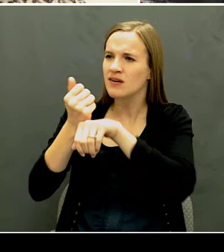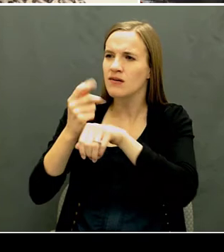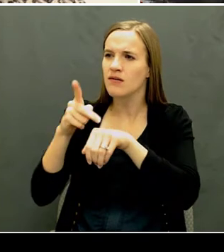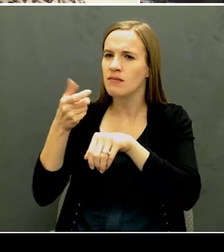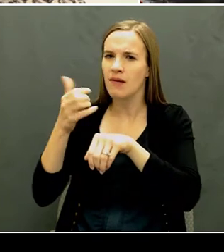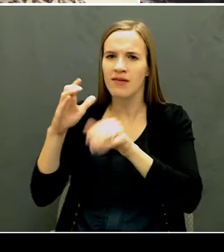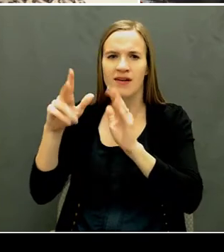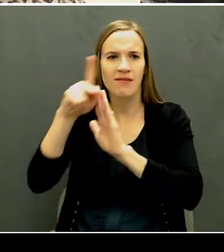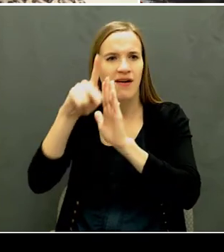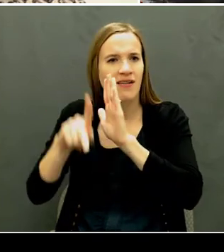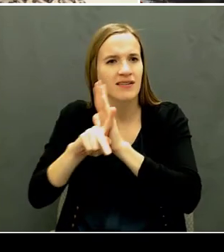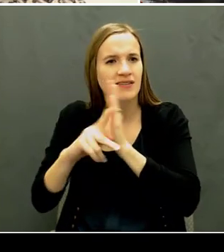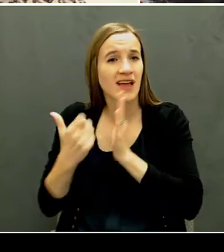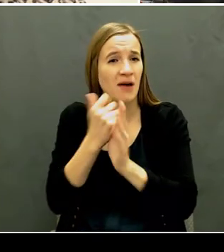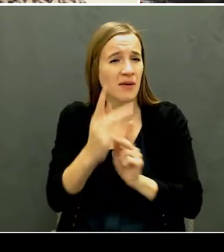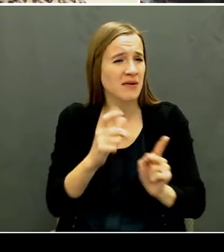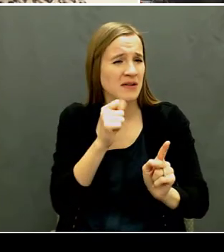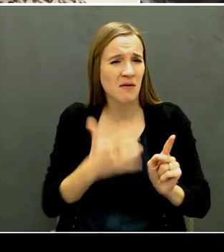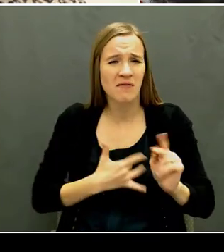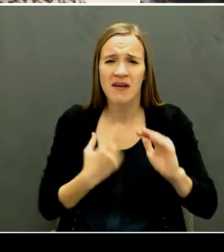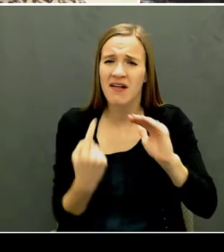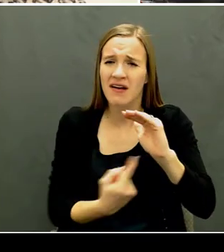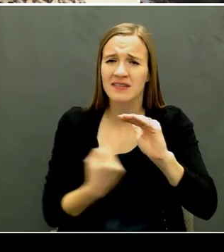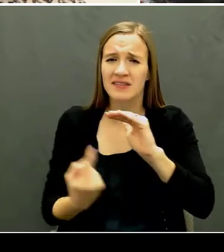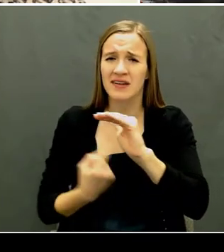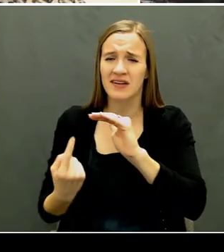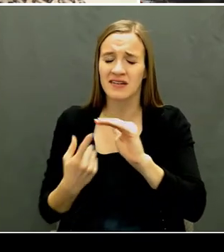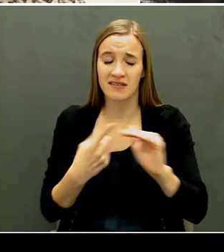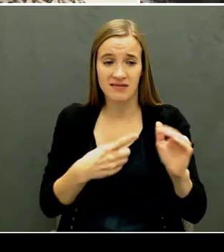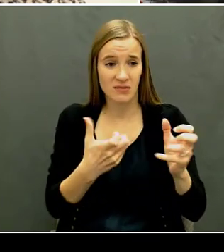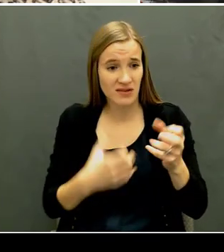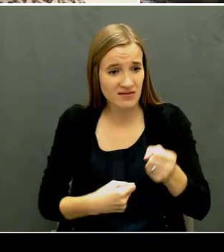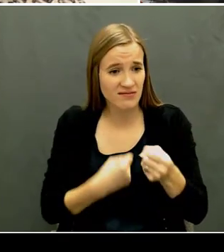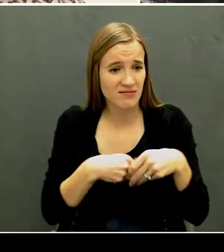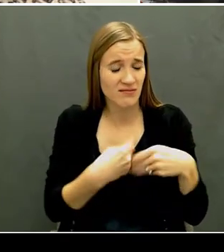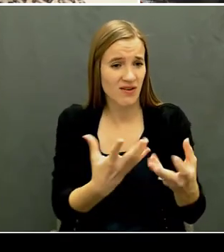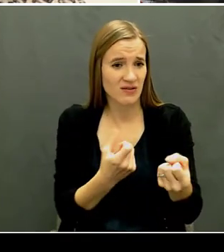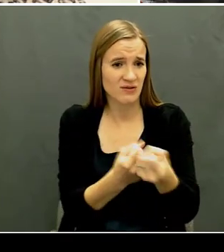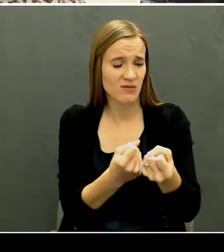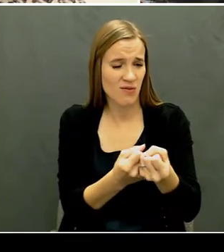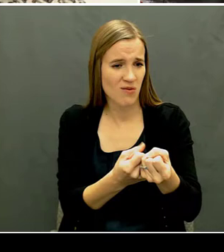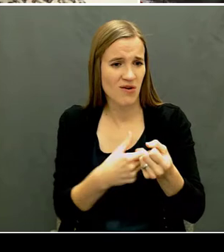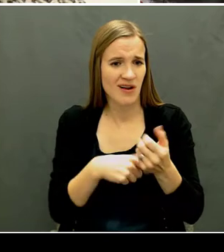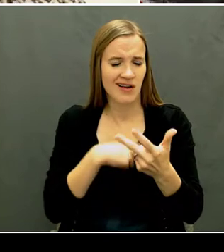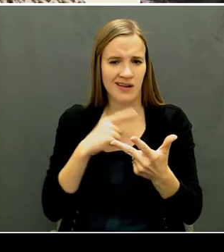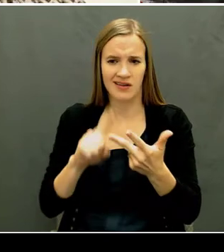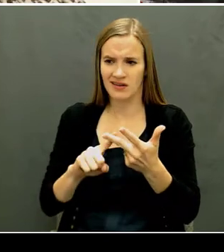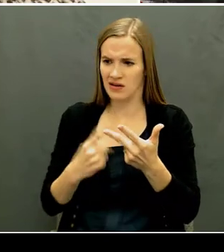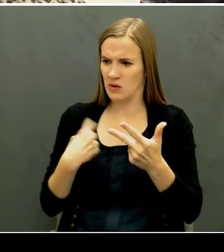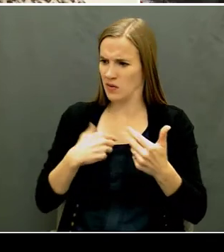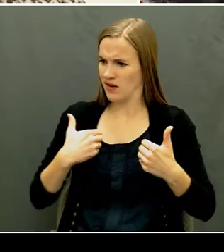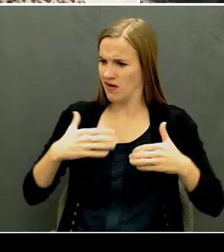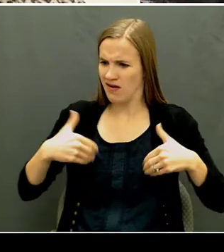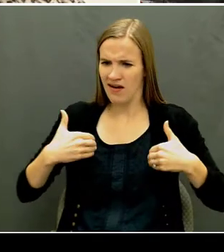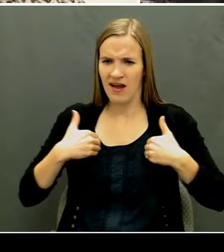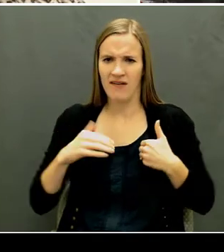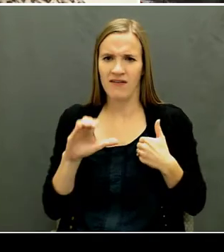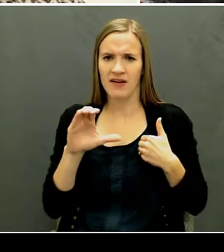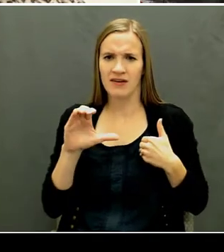the level of support they need. Why don't we have civil rights you know? You can go back to 1968